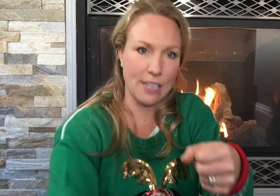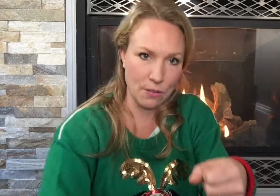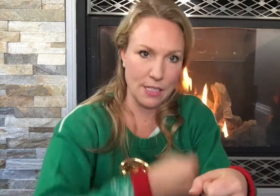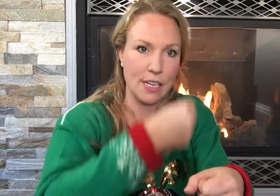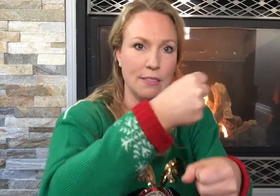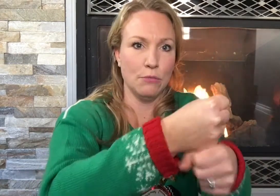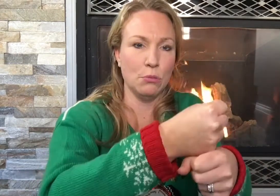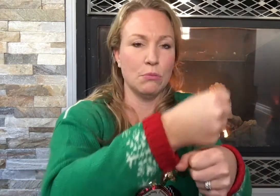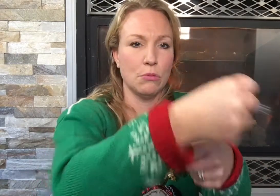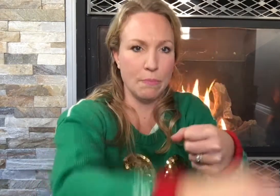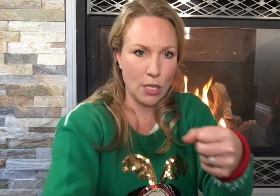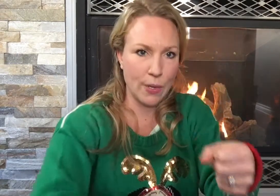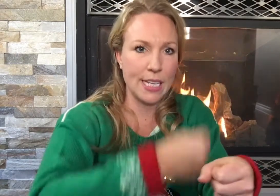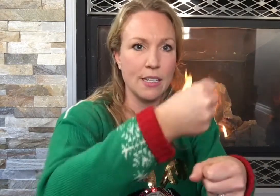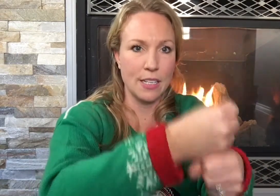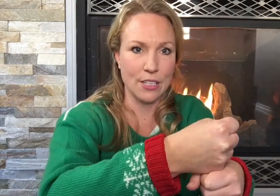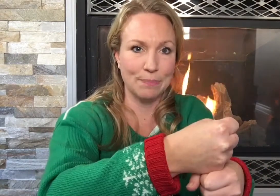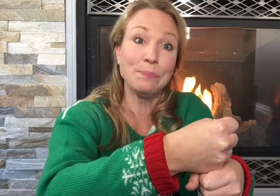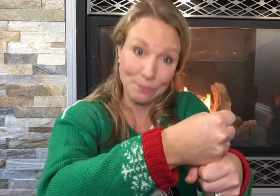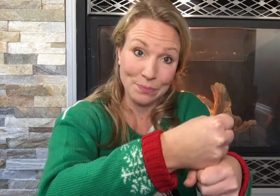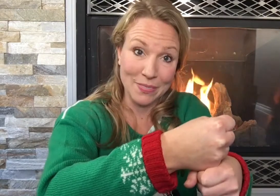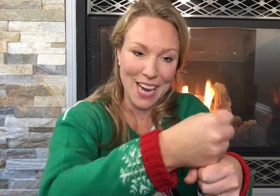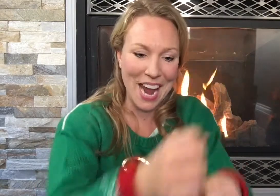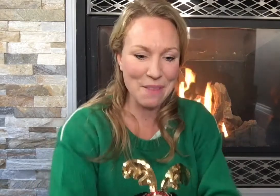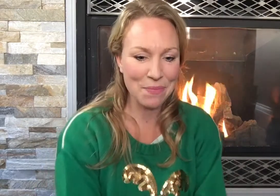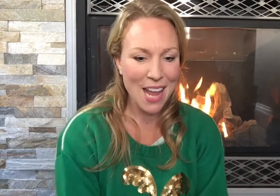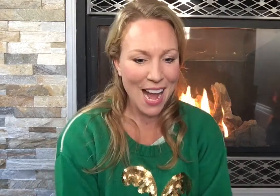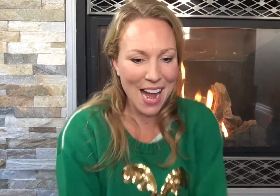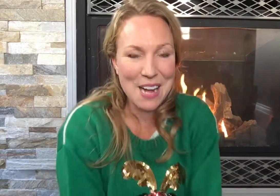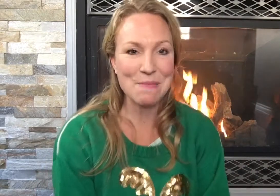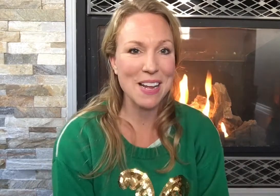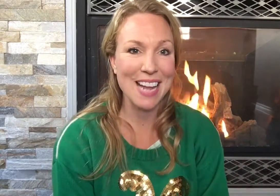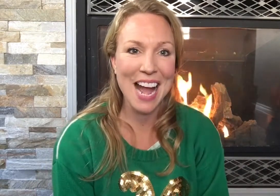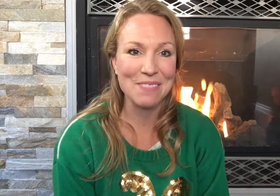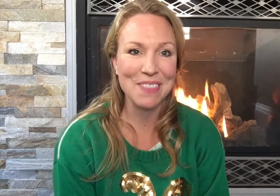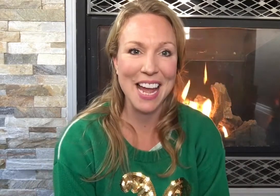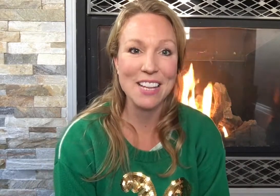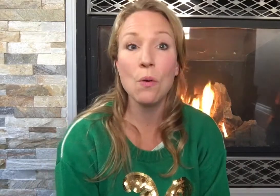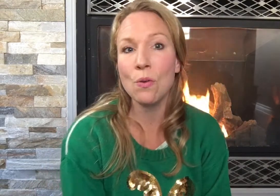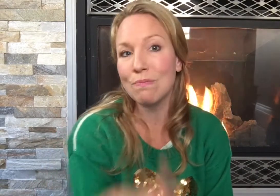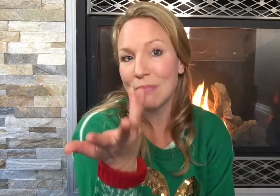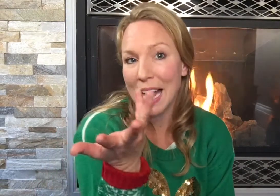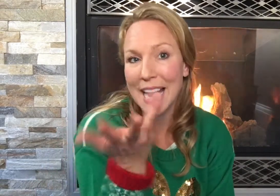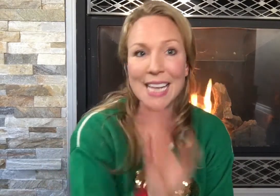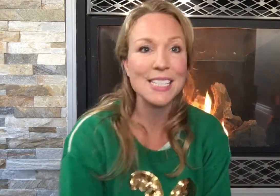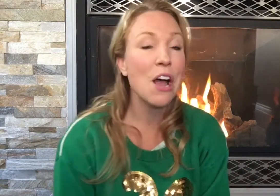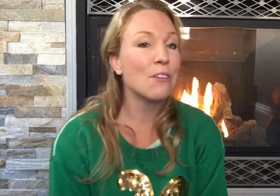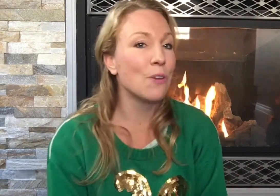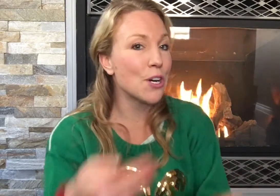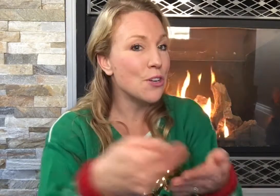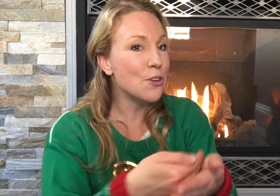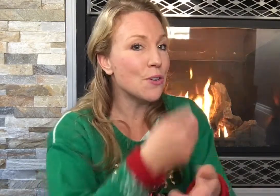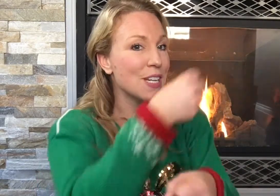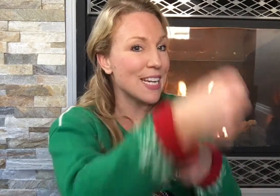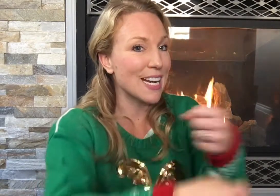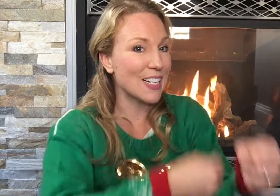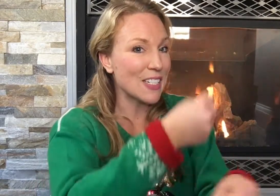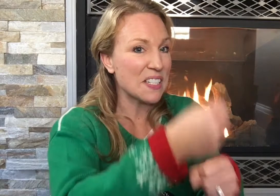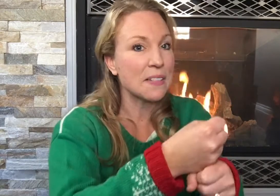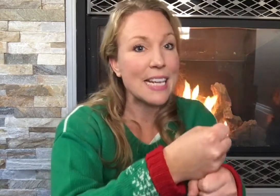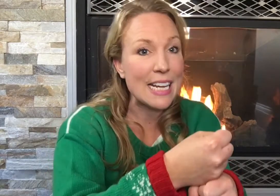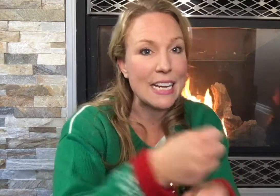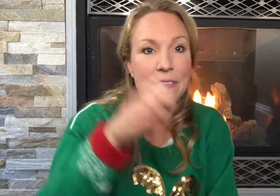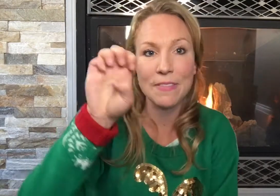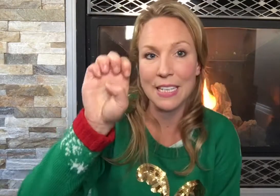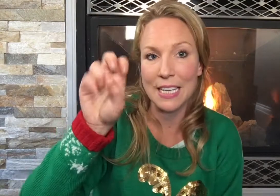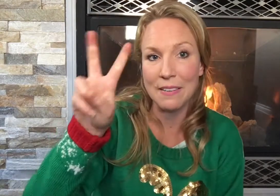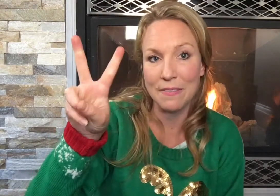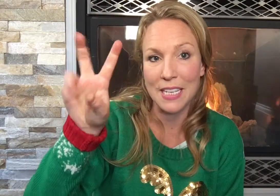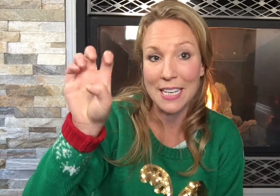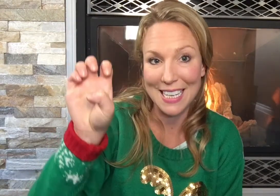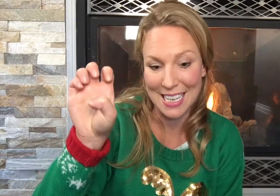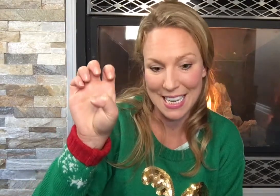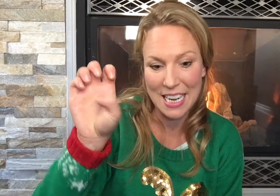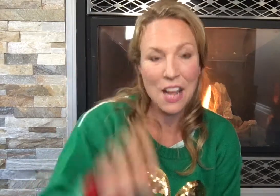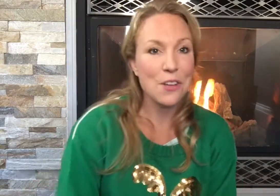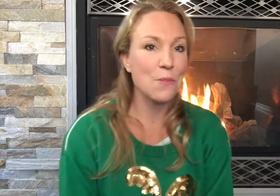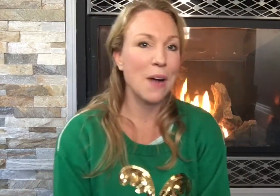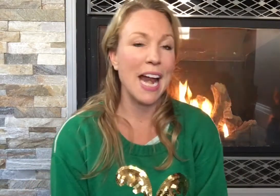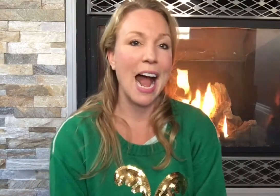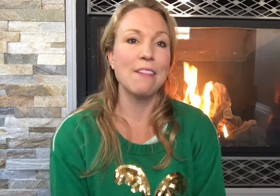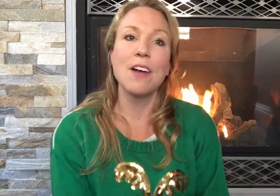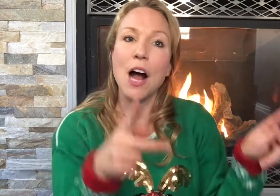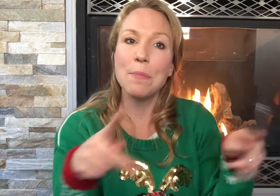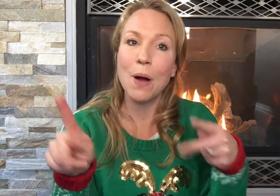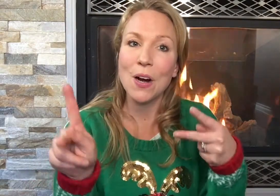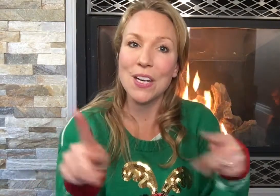know, the sun here. Okay, yeah, and oh I guess, for NEW YEAR's eve, E-V-E, you might have a PARTY.